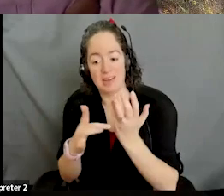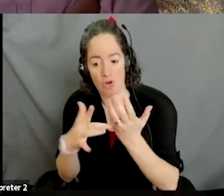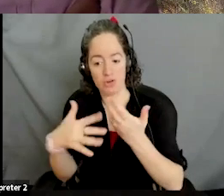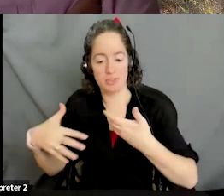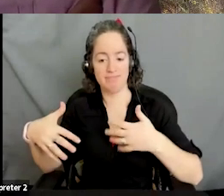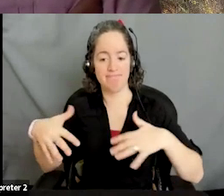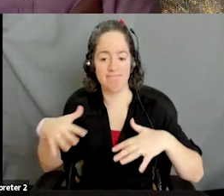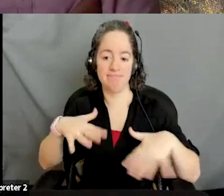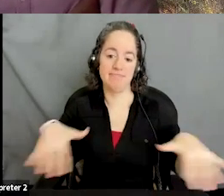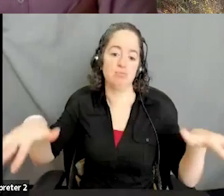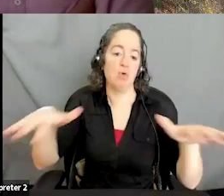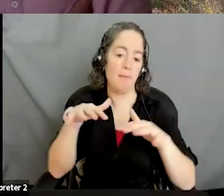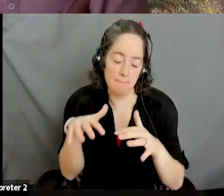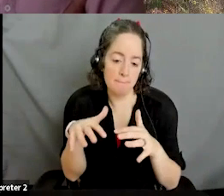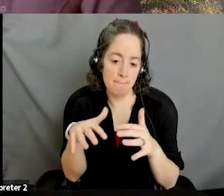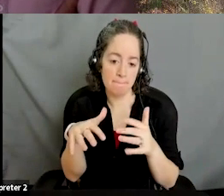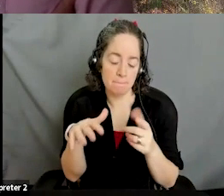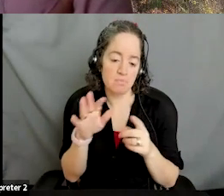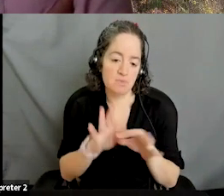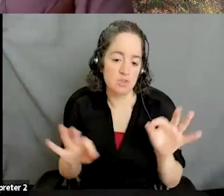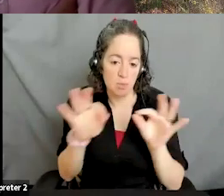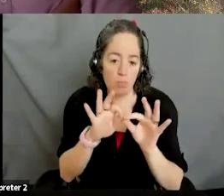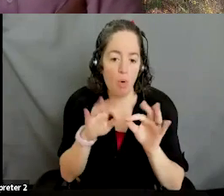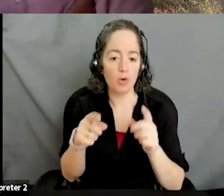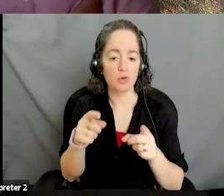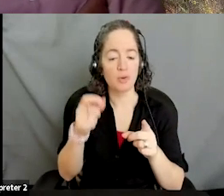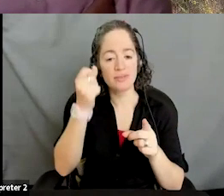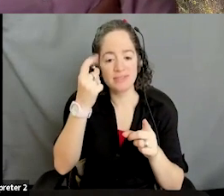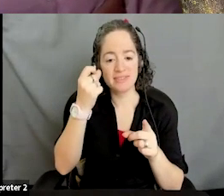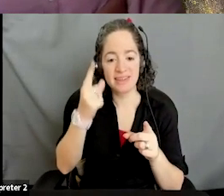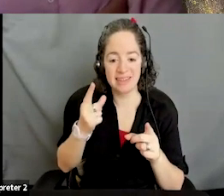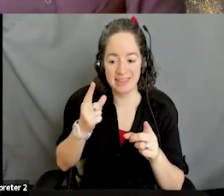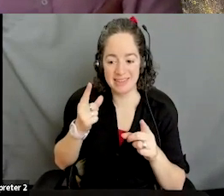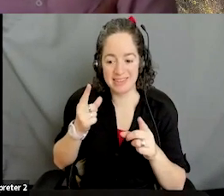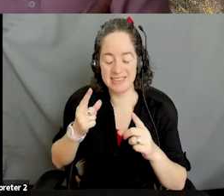but I think that deeper understanding of impact, human impact, is lacking.